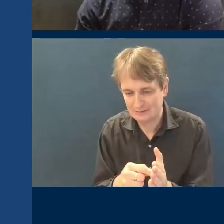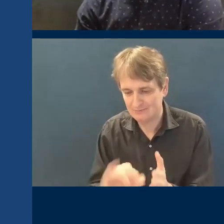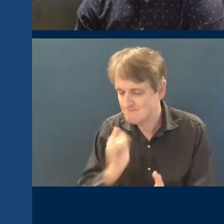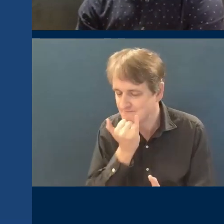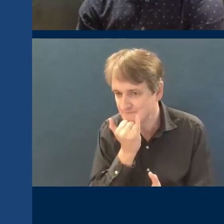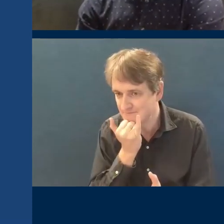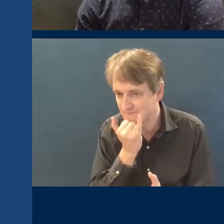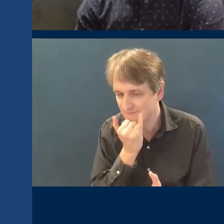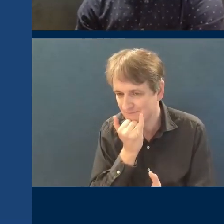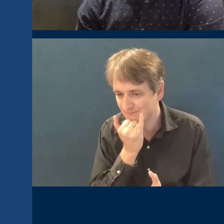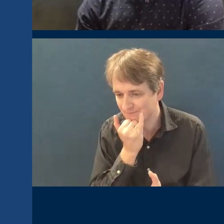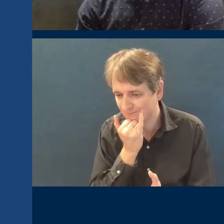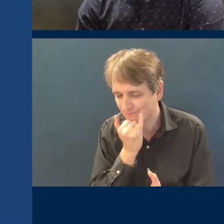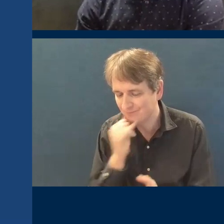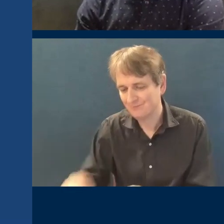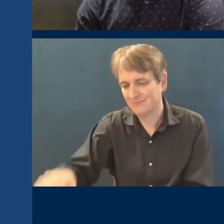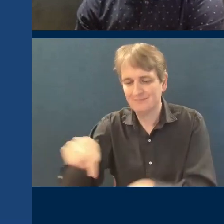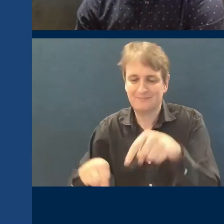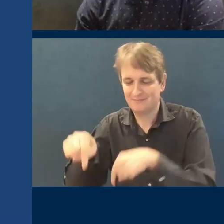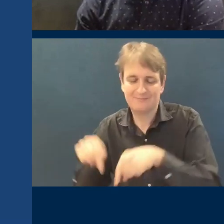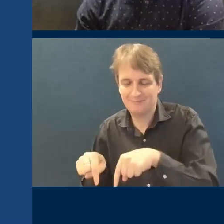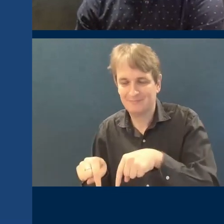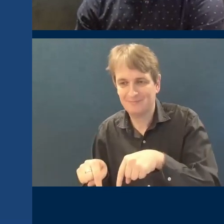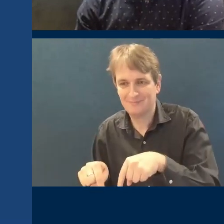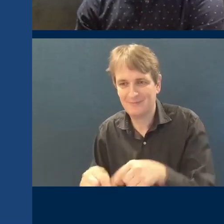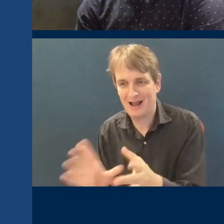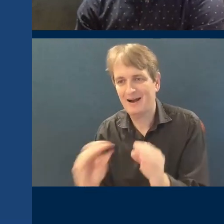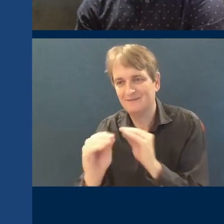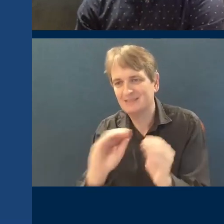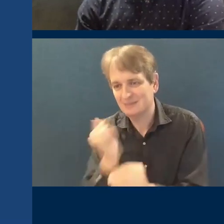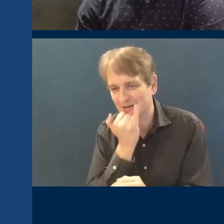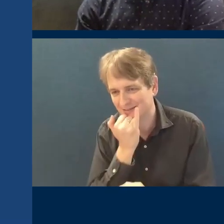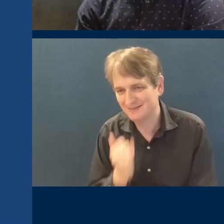Because if you notice that there are a lot of mistakes Best to